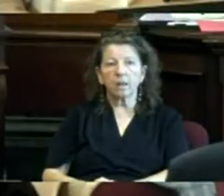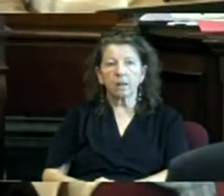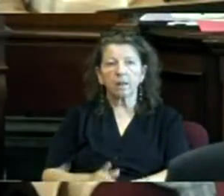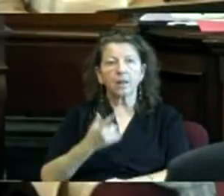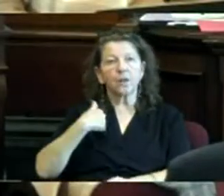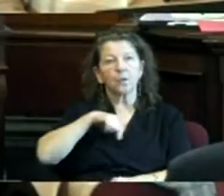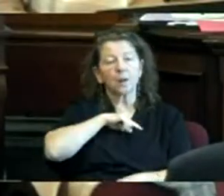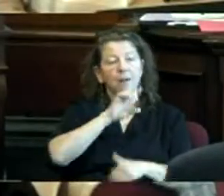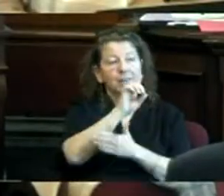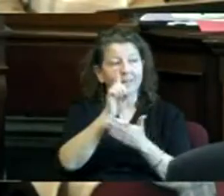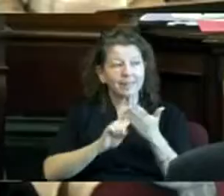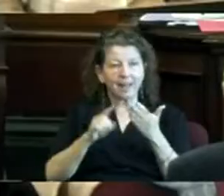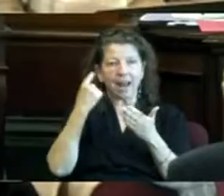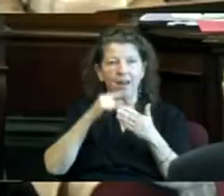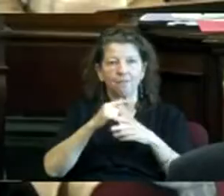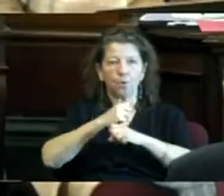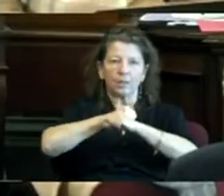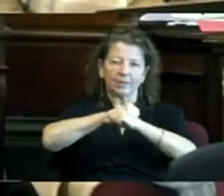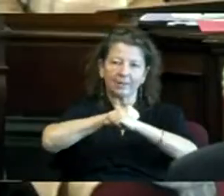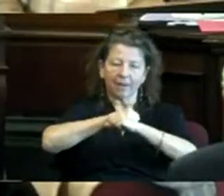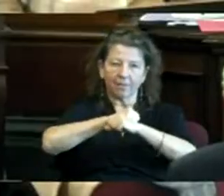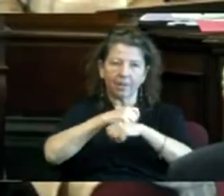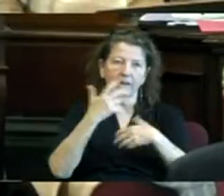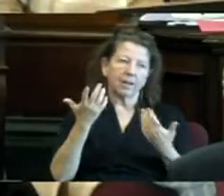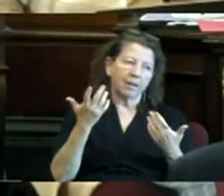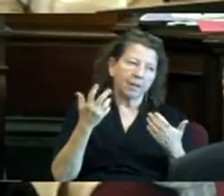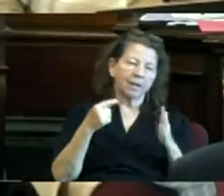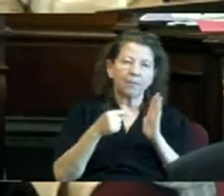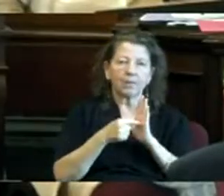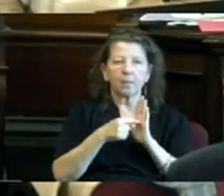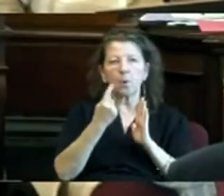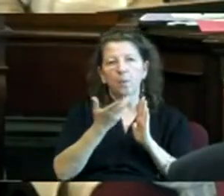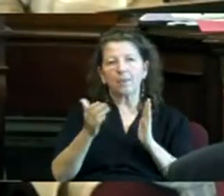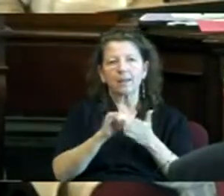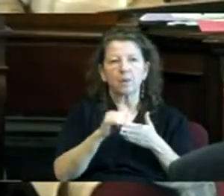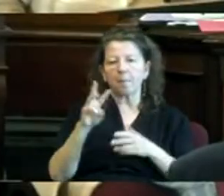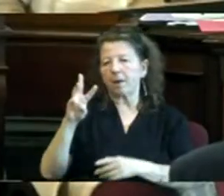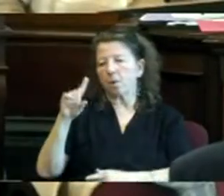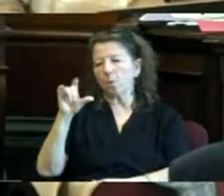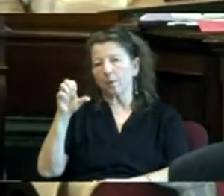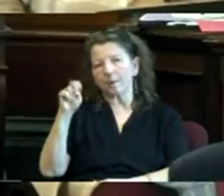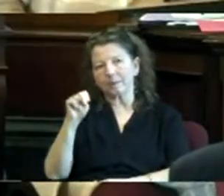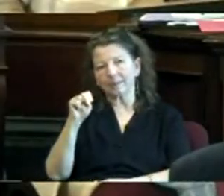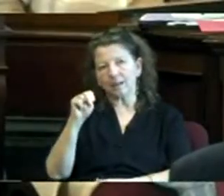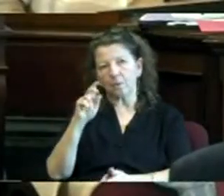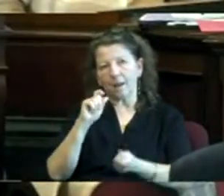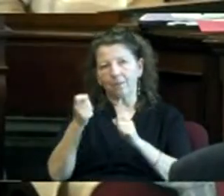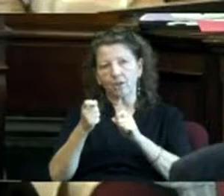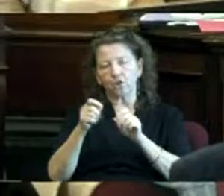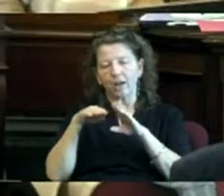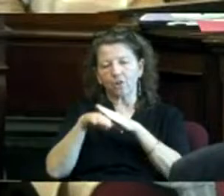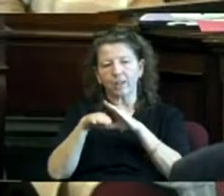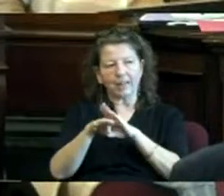it's a shame, but it's true, is we have to design for safety.